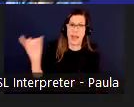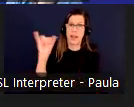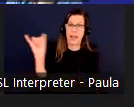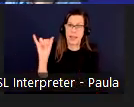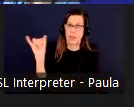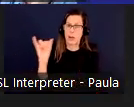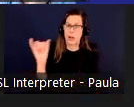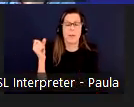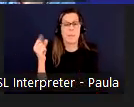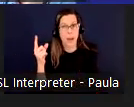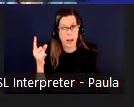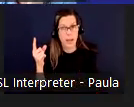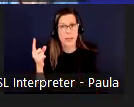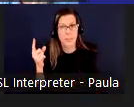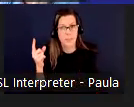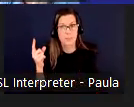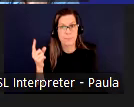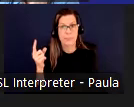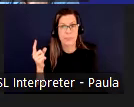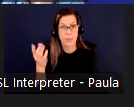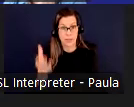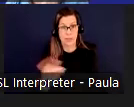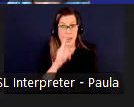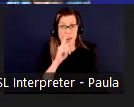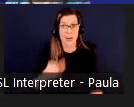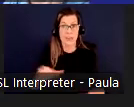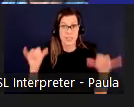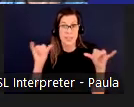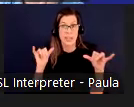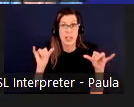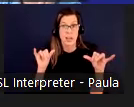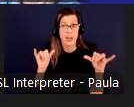However, you know, there are still parameters within the